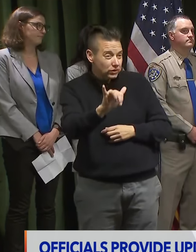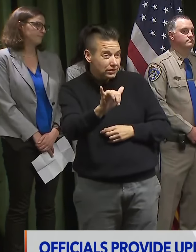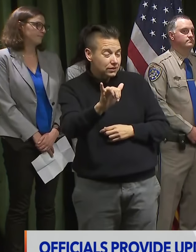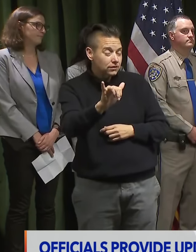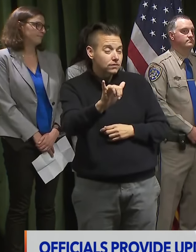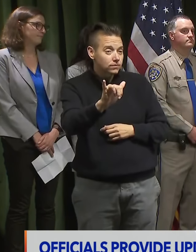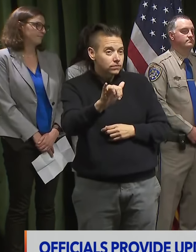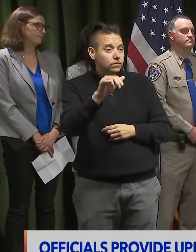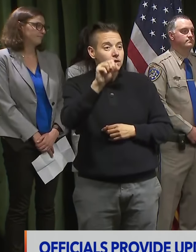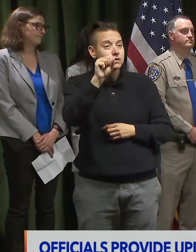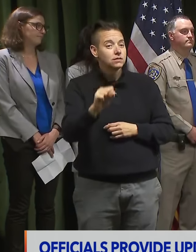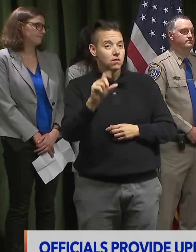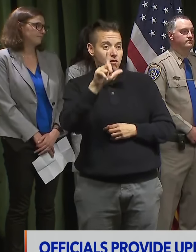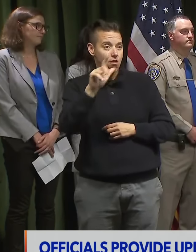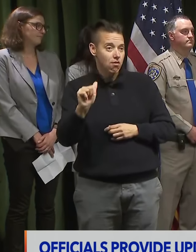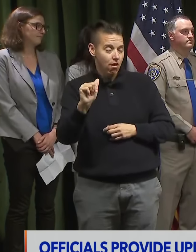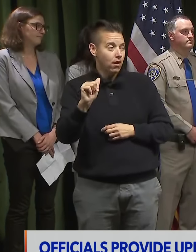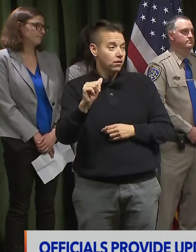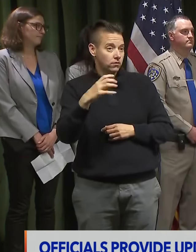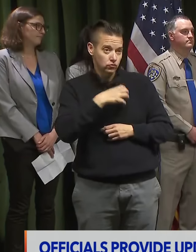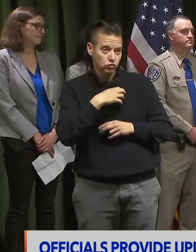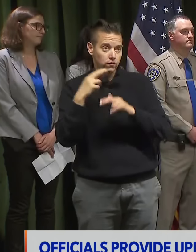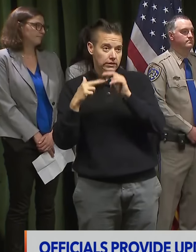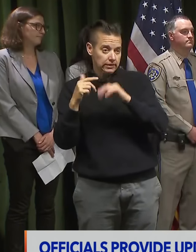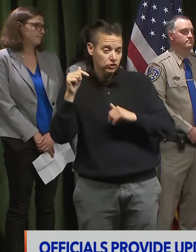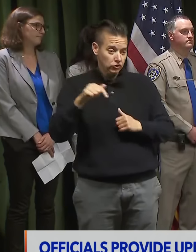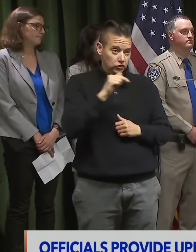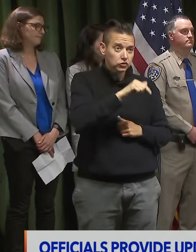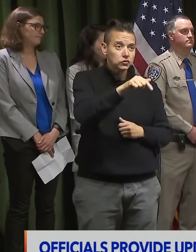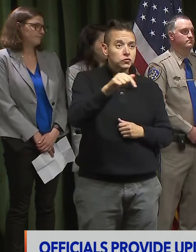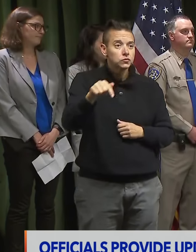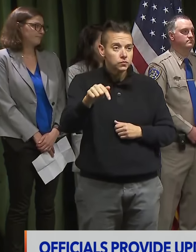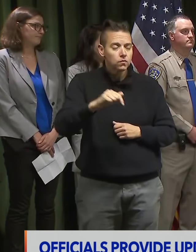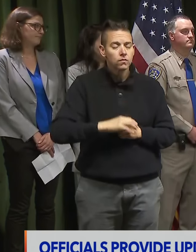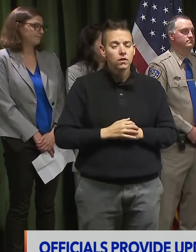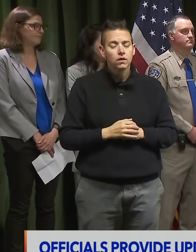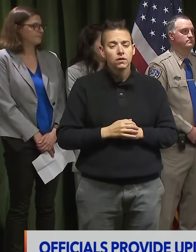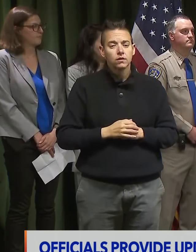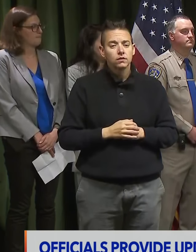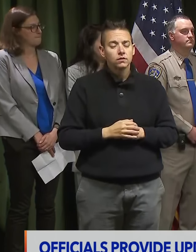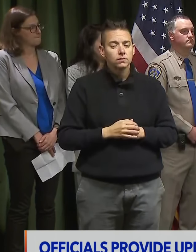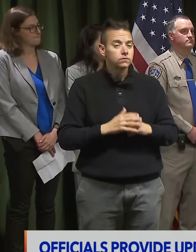OUR DEPUTIES FROM THE A STATION. OUR CENTURY STATION